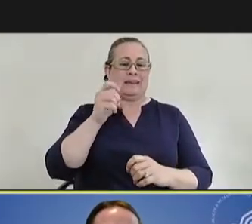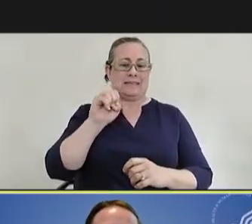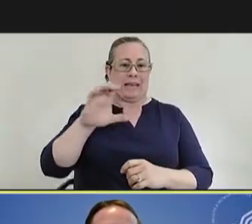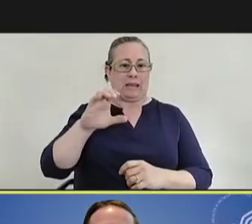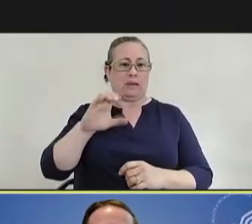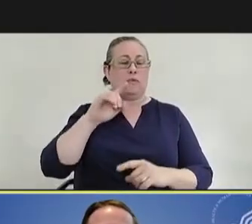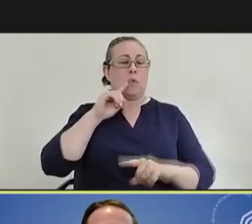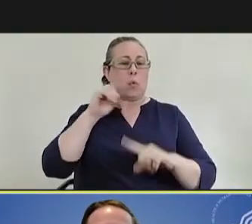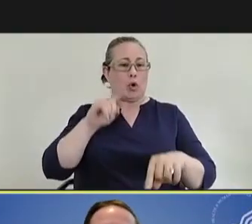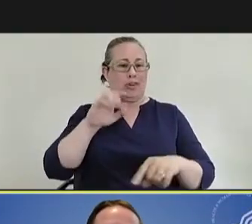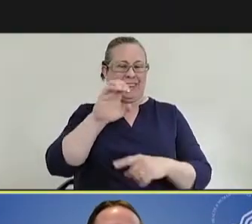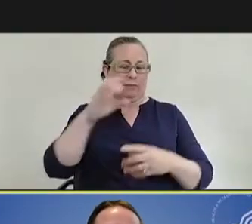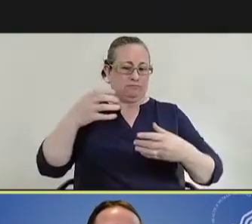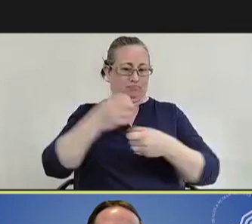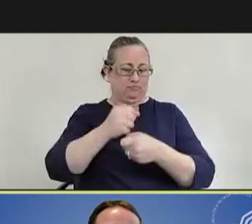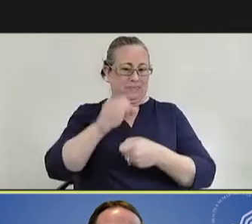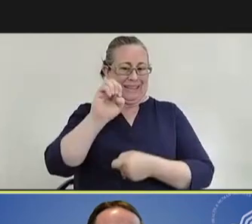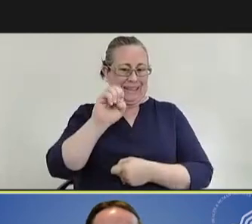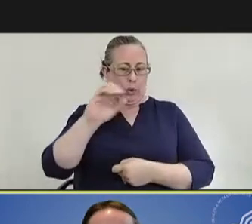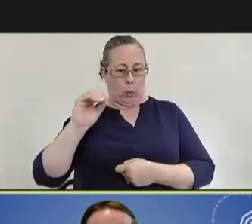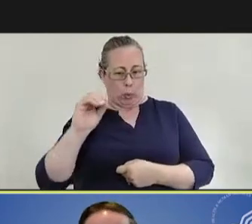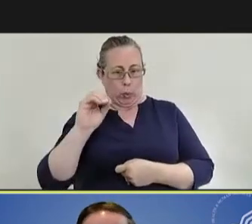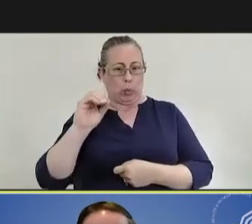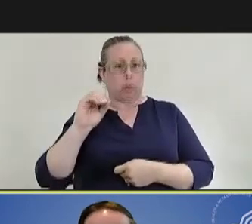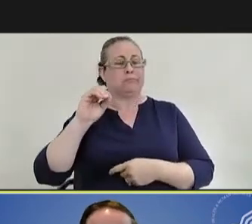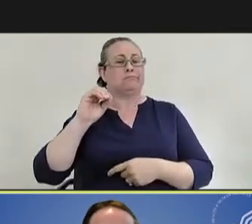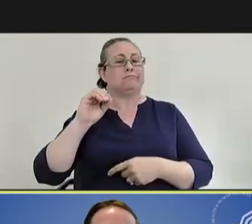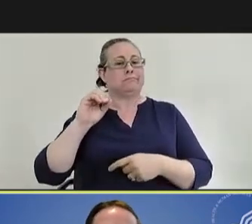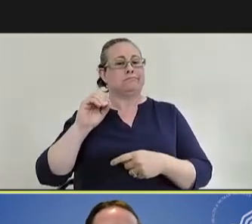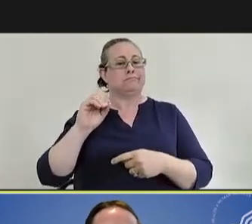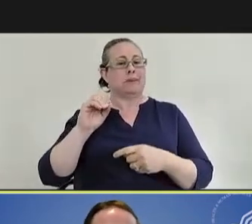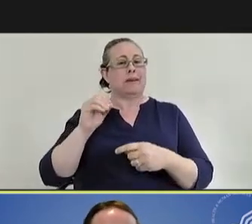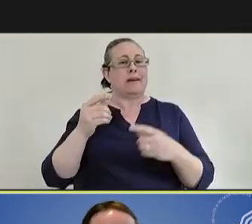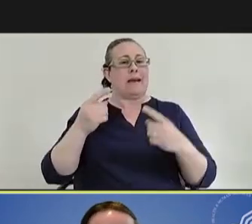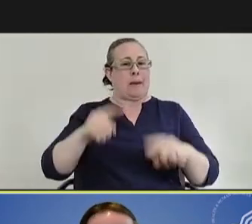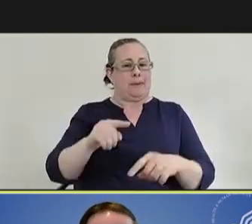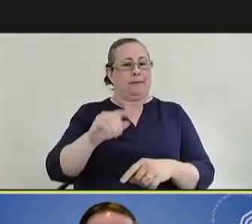And through that, we are developing new AI strategy. We're working on implementation